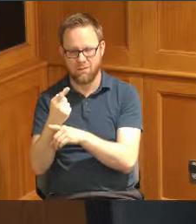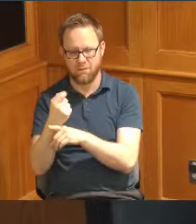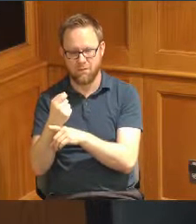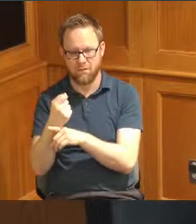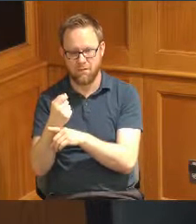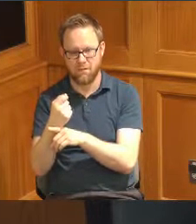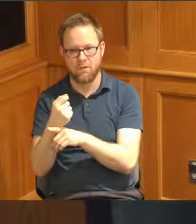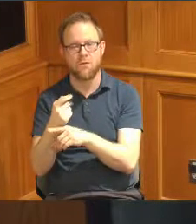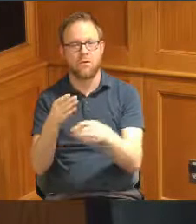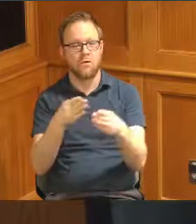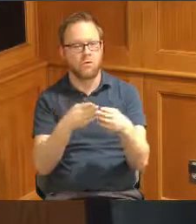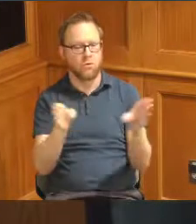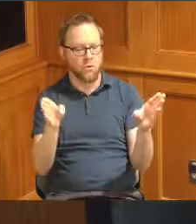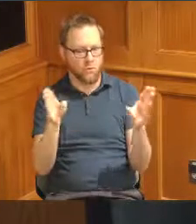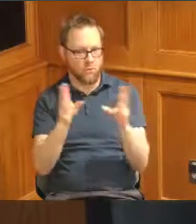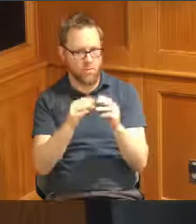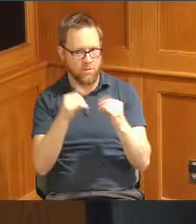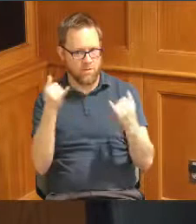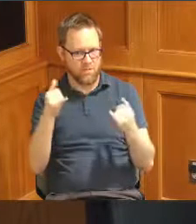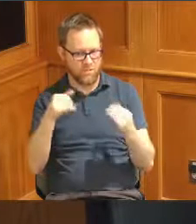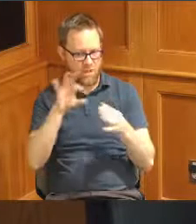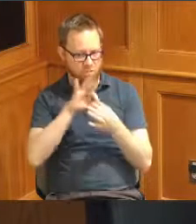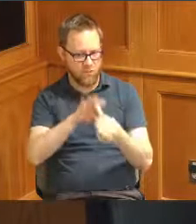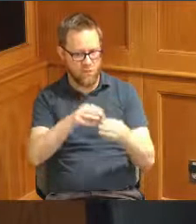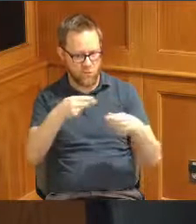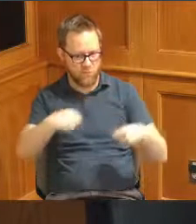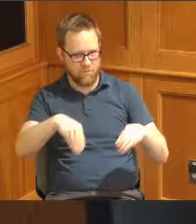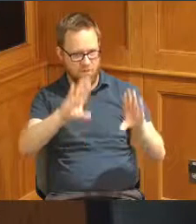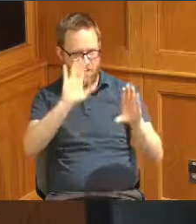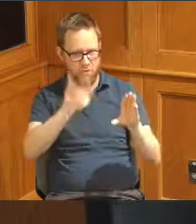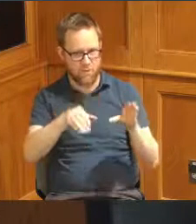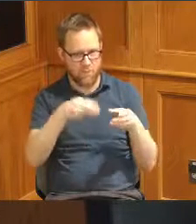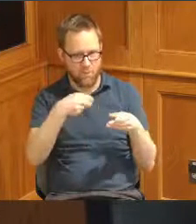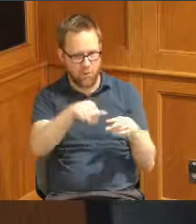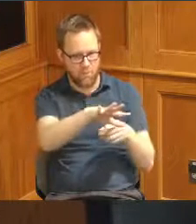vacations right away as soon as we come out of that then Nick you'll be up with the restaurants